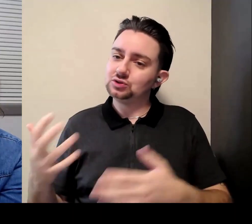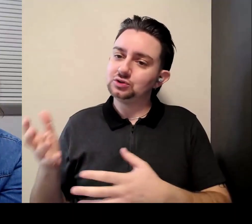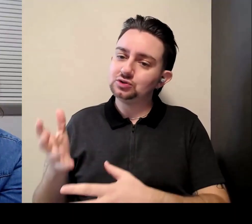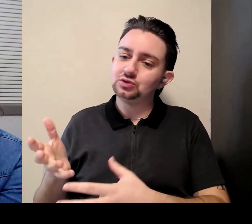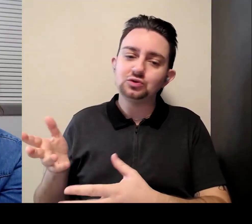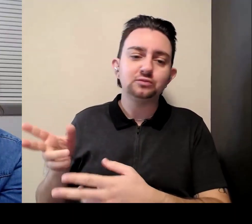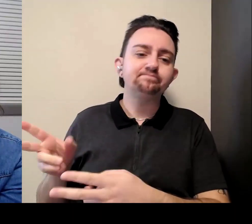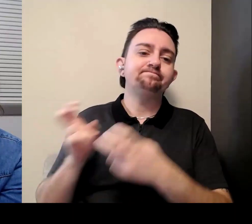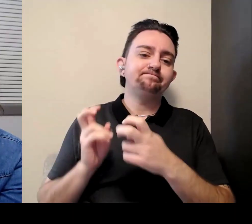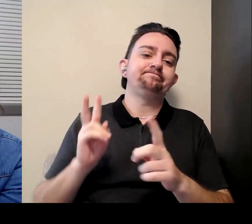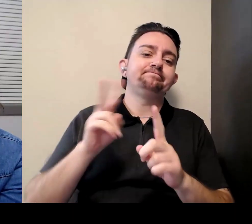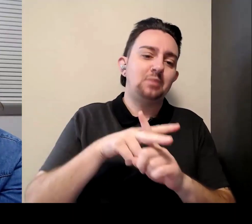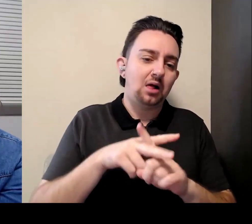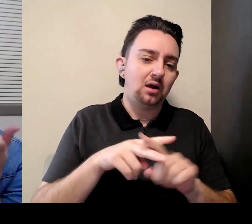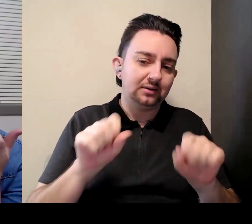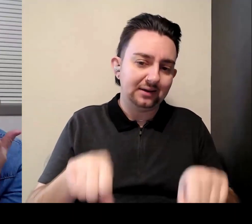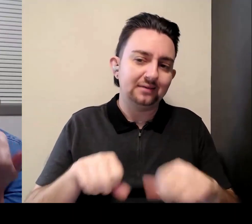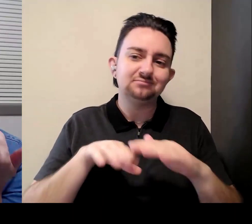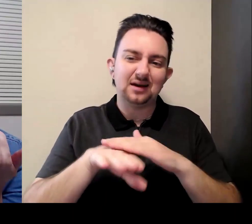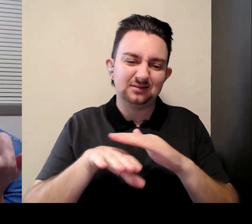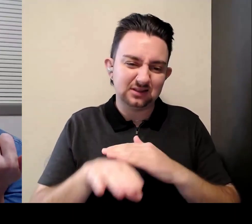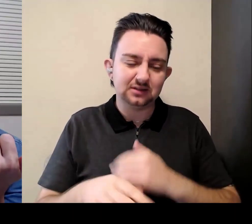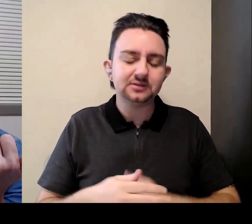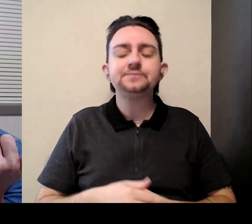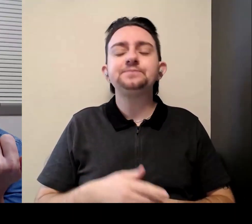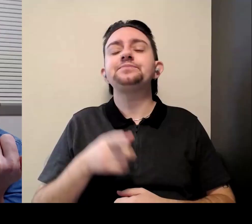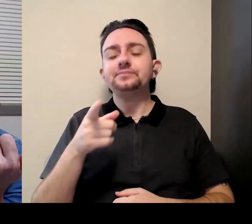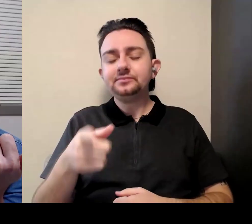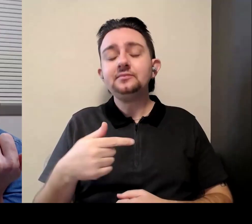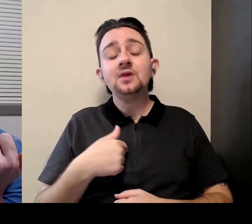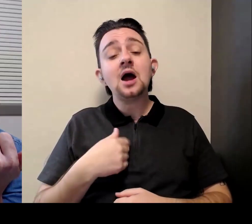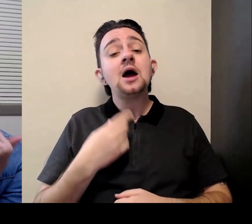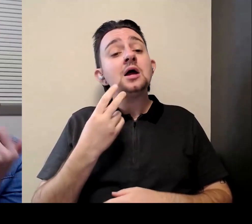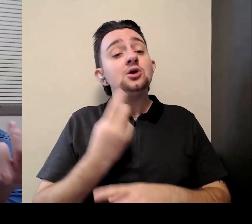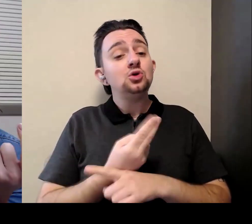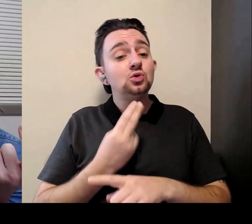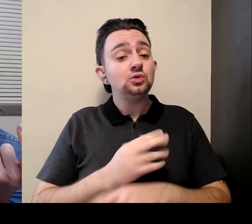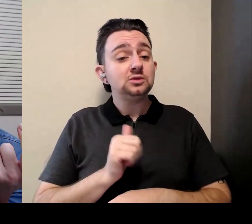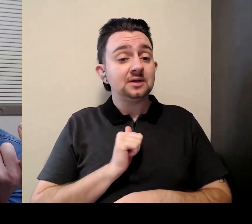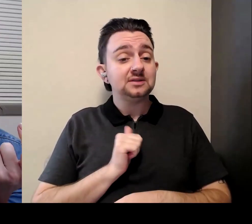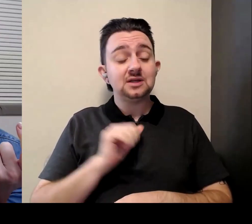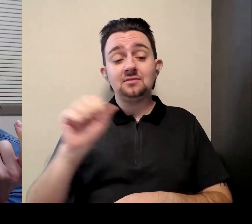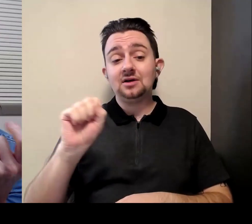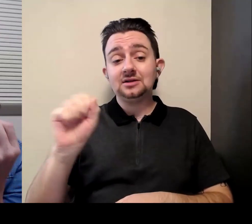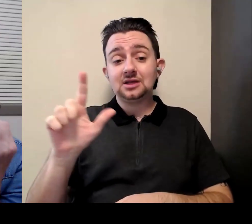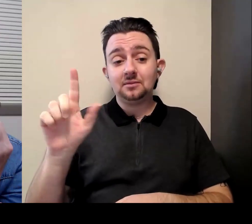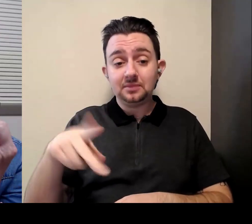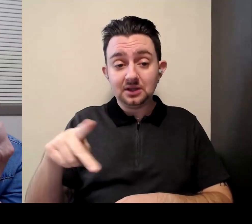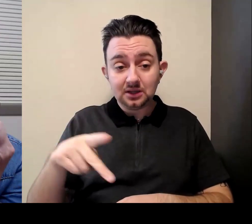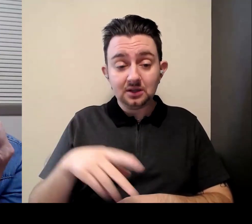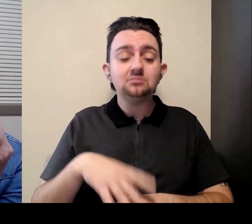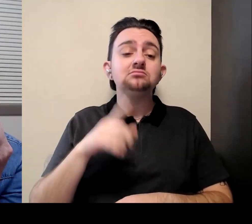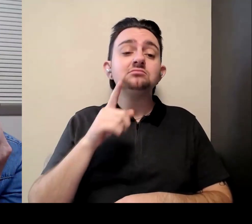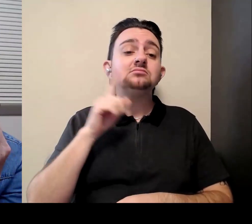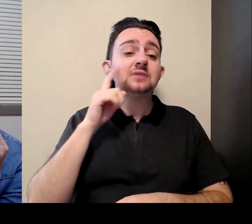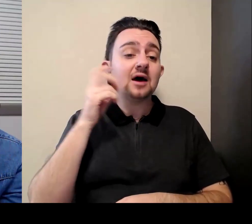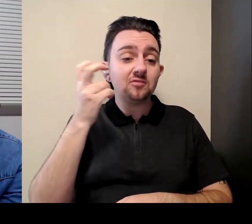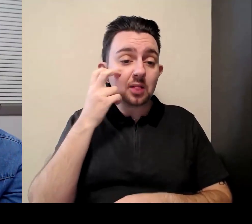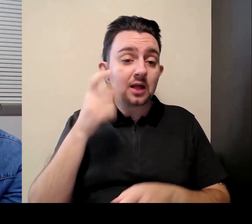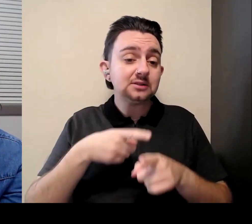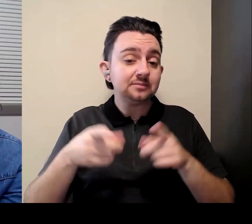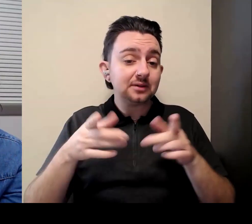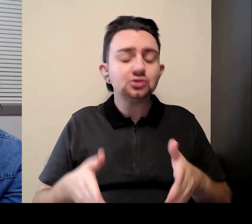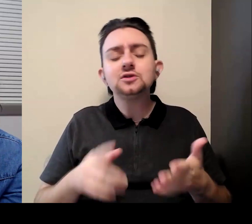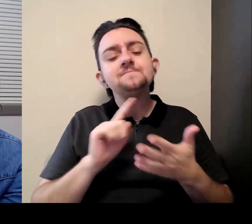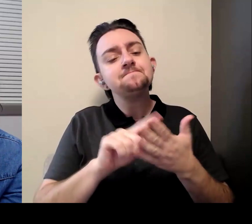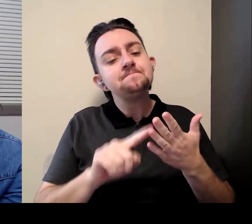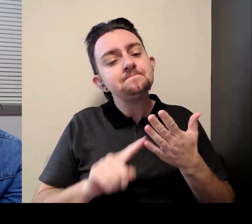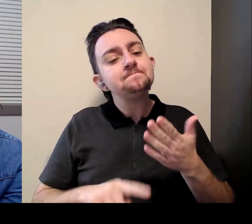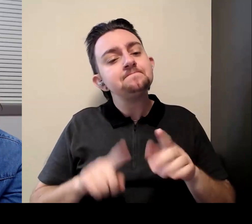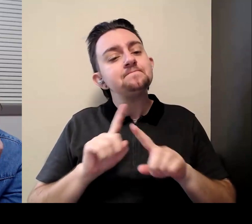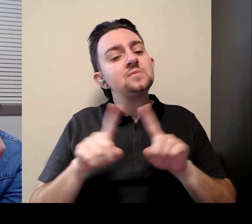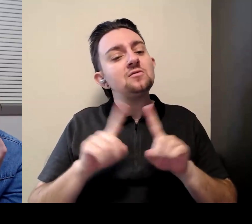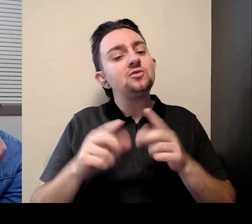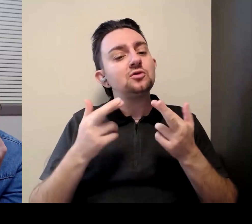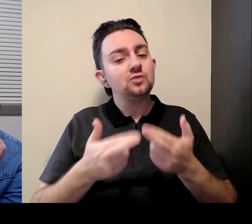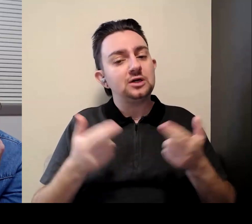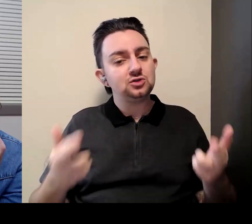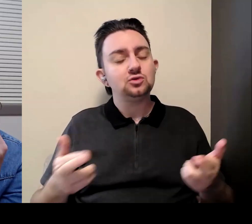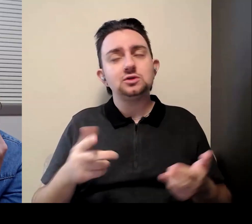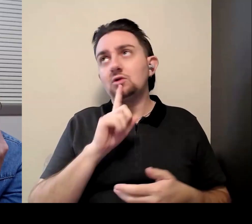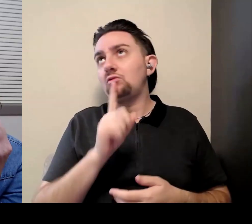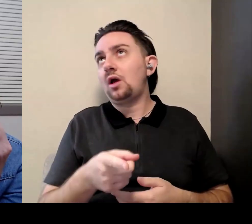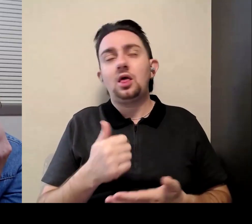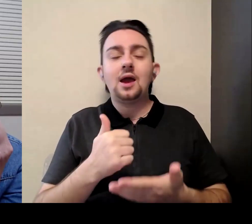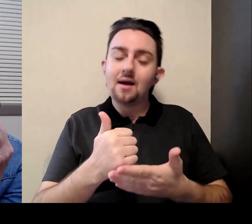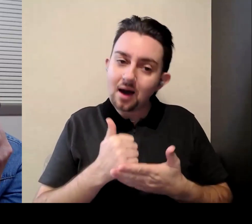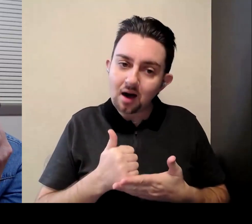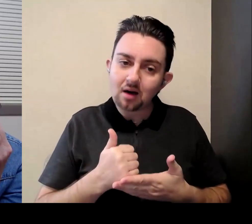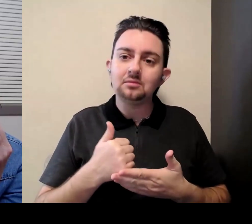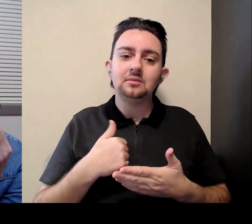One other thing I found I used both as a speech language pathologist as well as a deafblind specialist are a couple of resources that really helped me learn how to be a good observer.